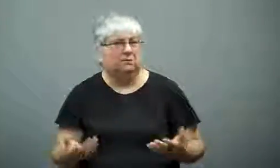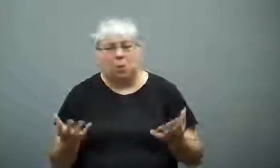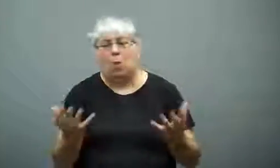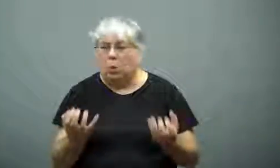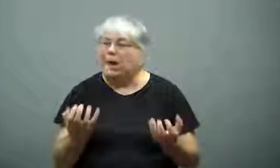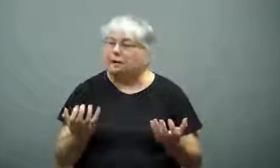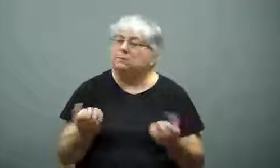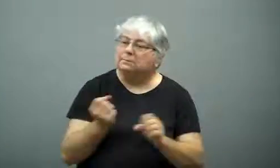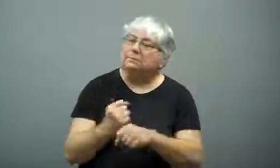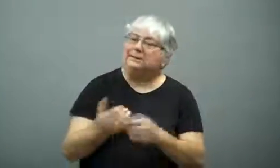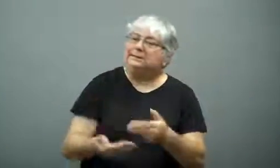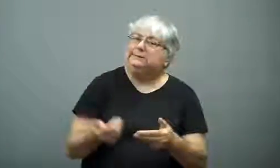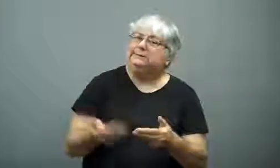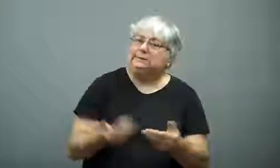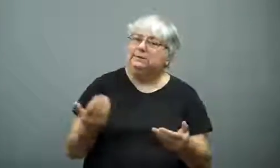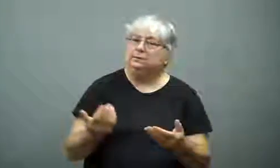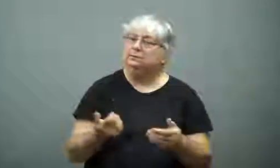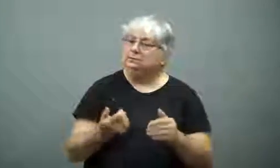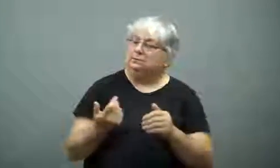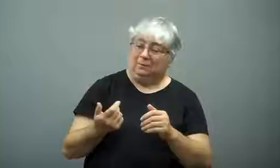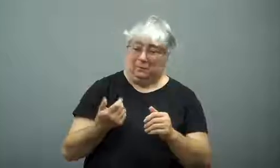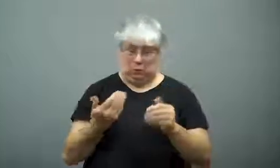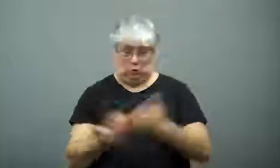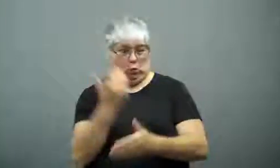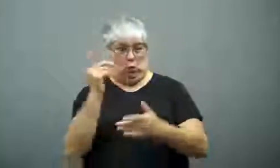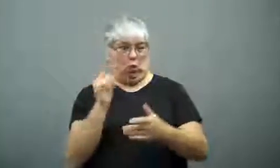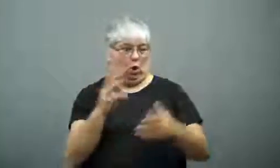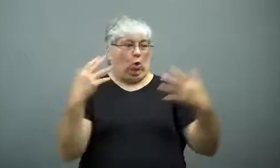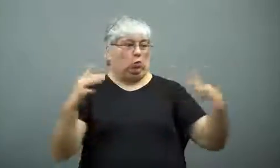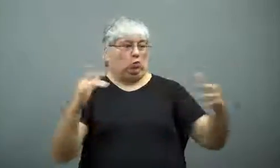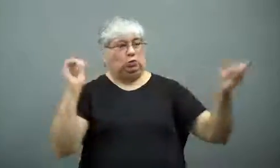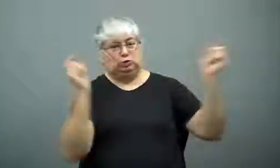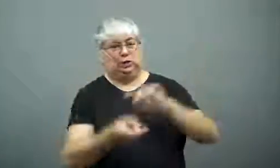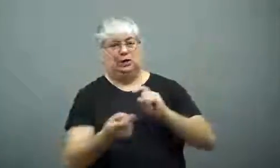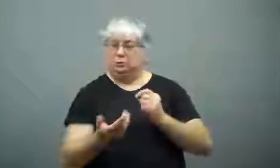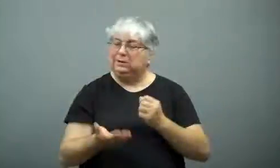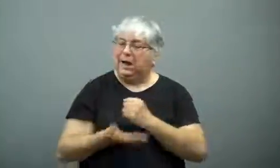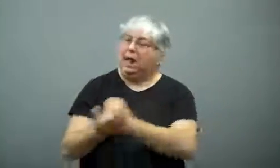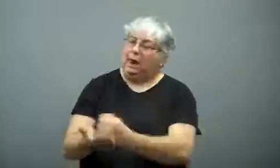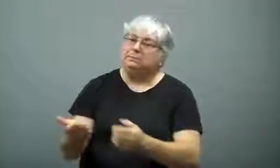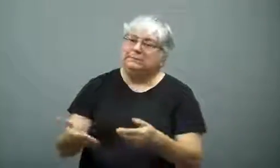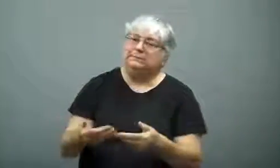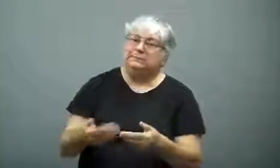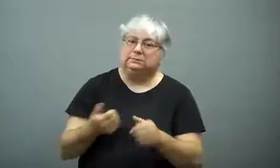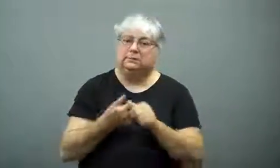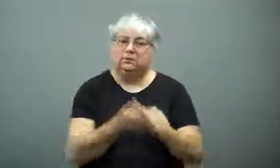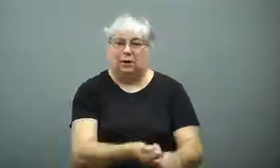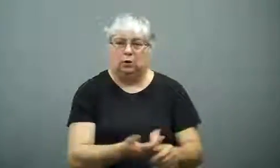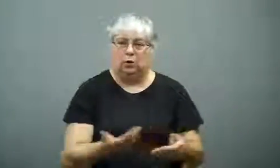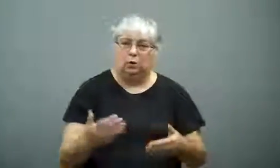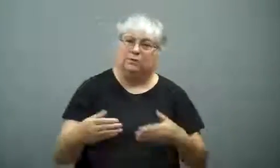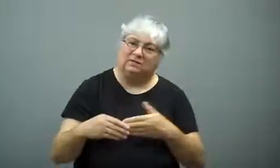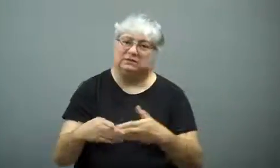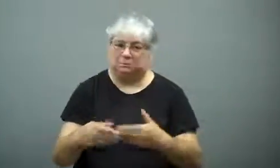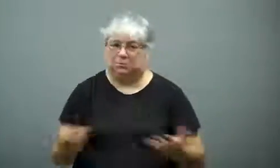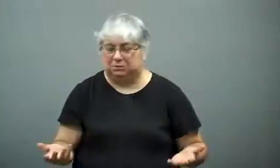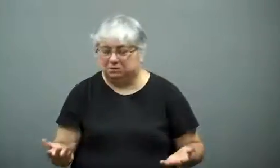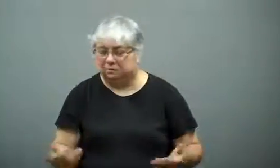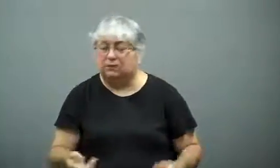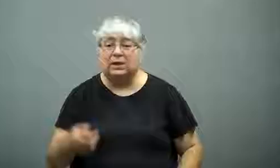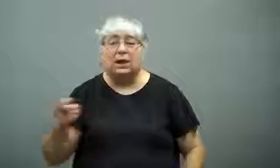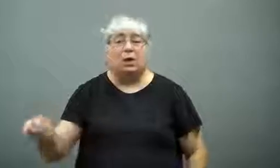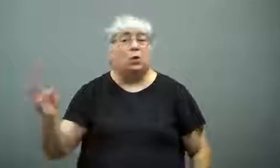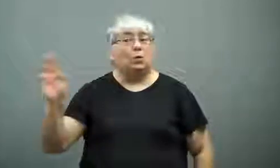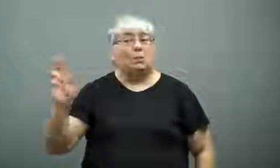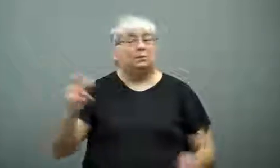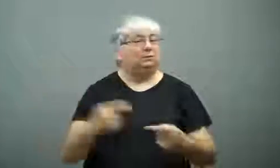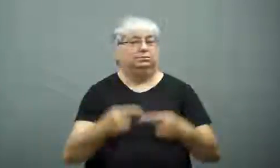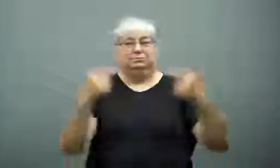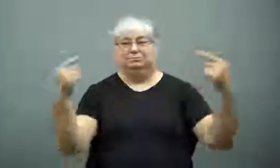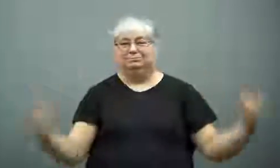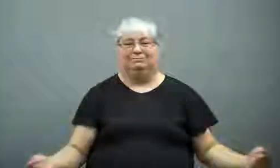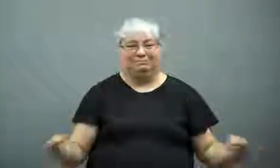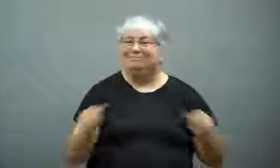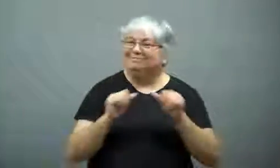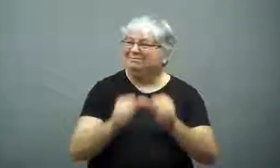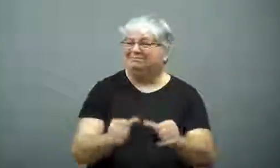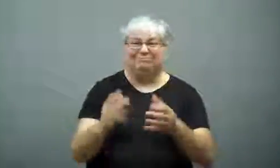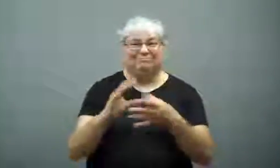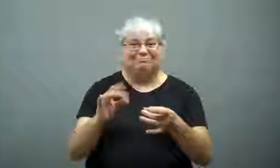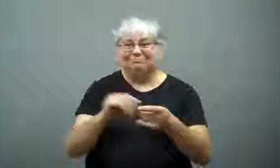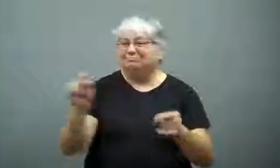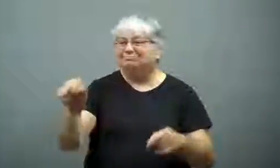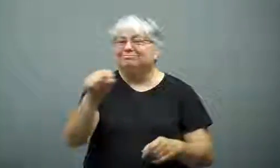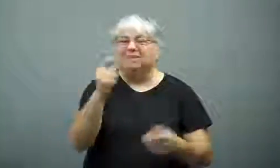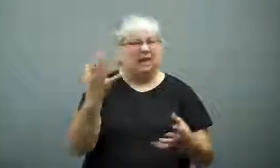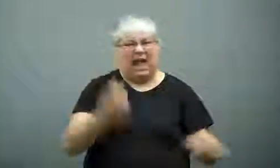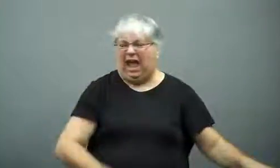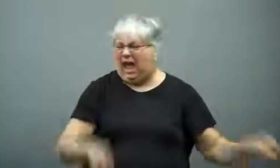in order to make it easy to comply with the law.